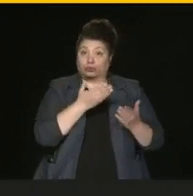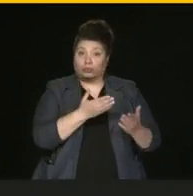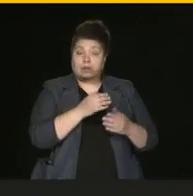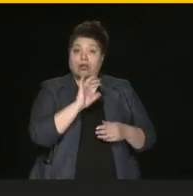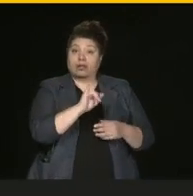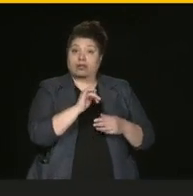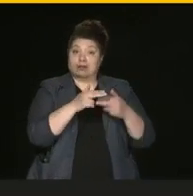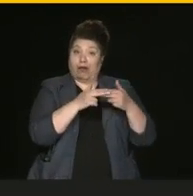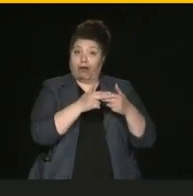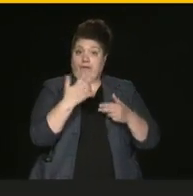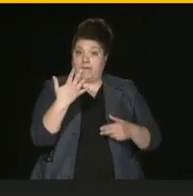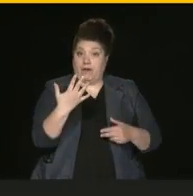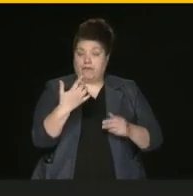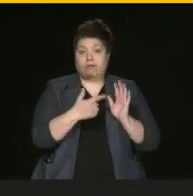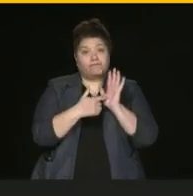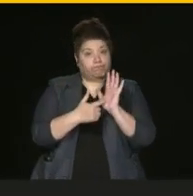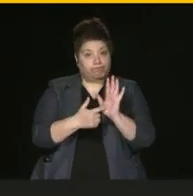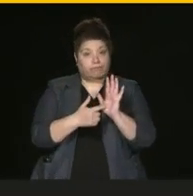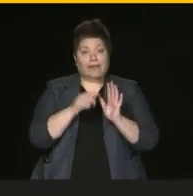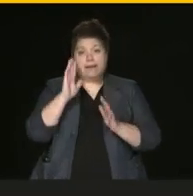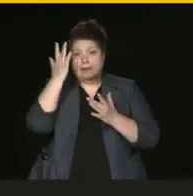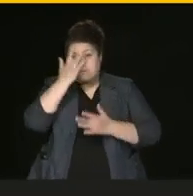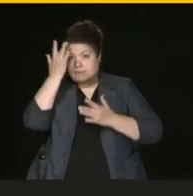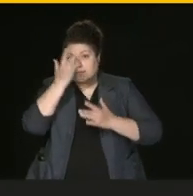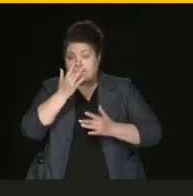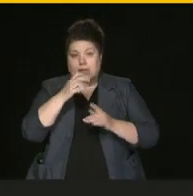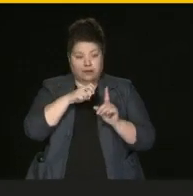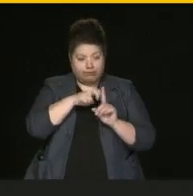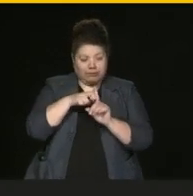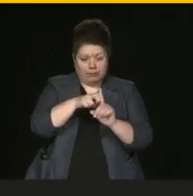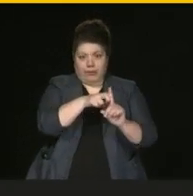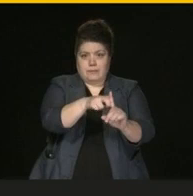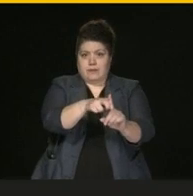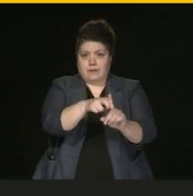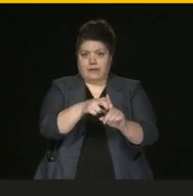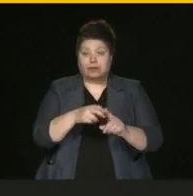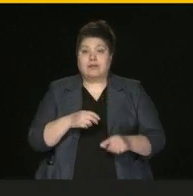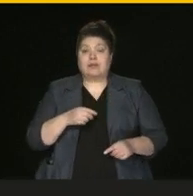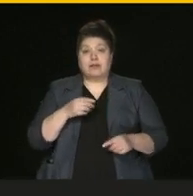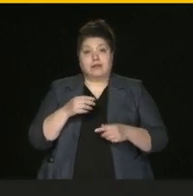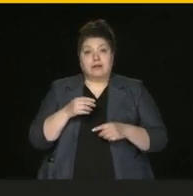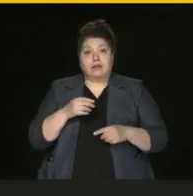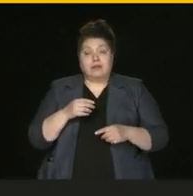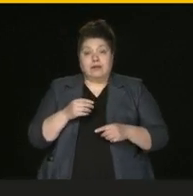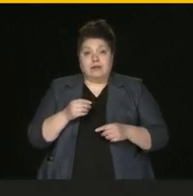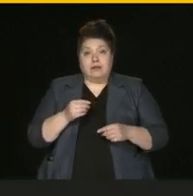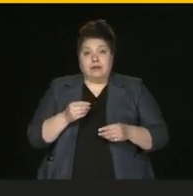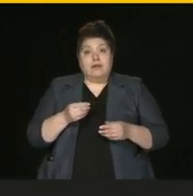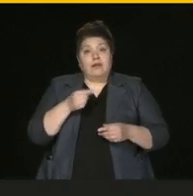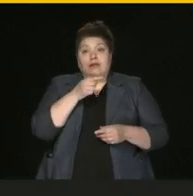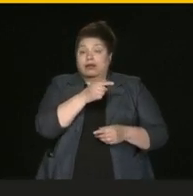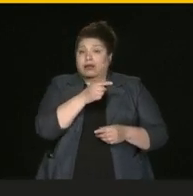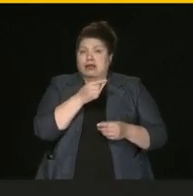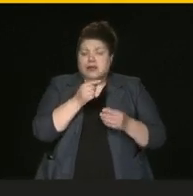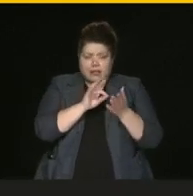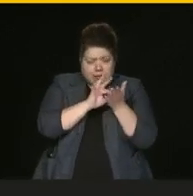Dr. NJOO, SLIDE 5. WE ARE NOW GOING TO LOOK AT THE EPIDEMIOLOGY IN THE PANDEMIC TODAY.